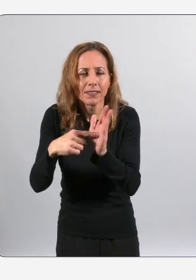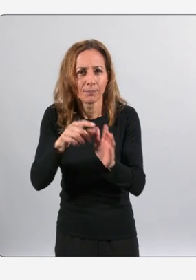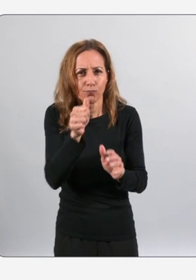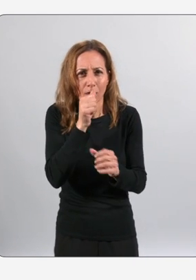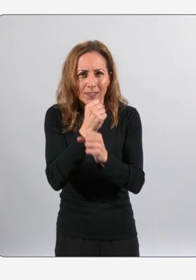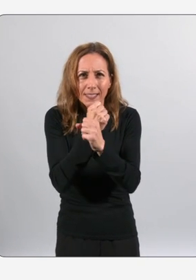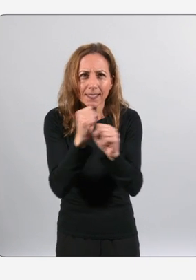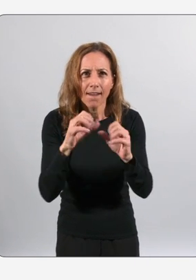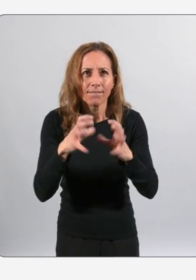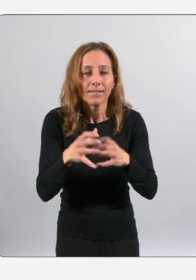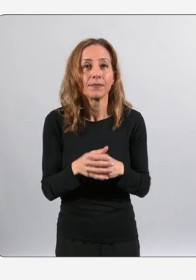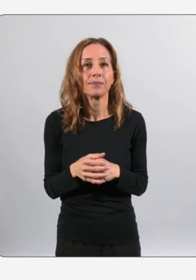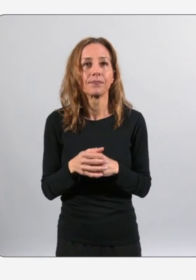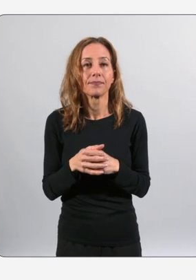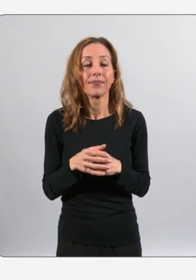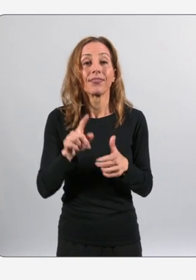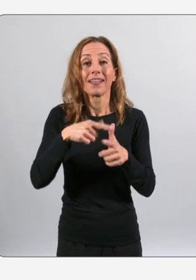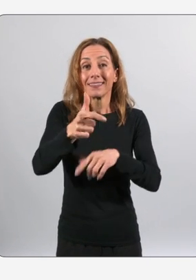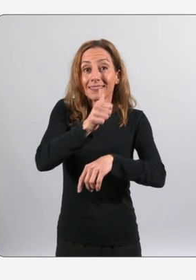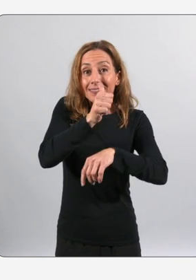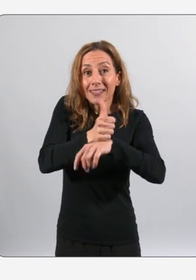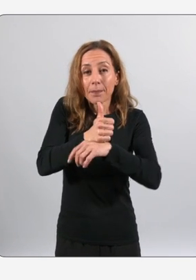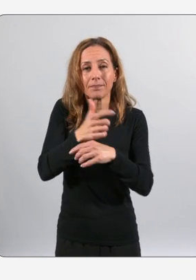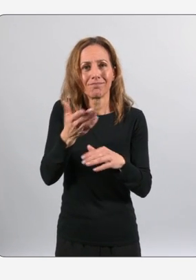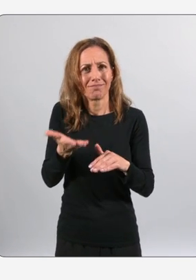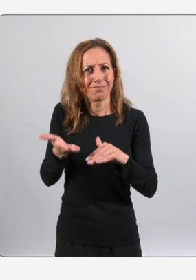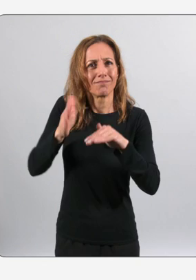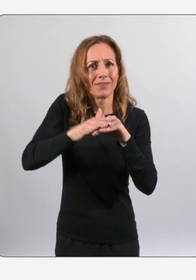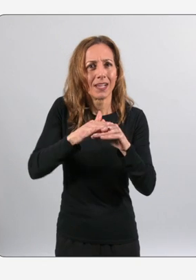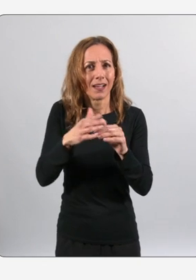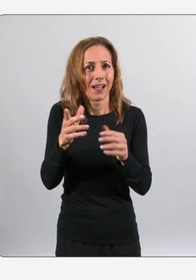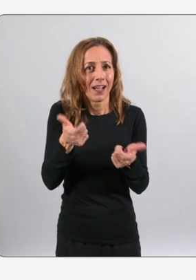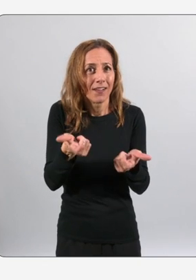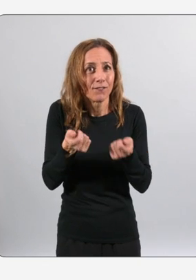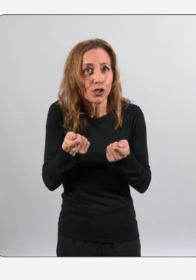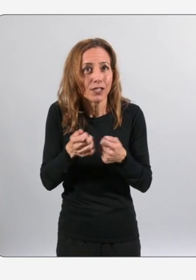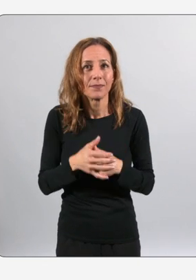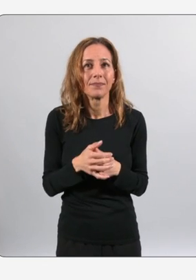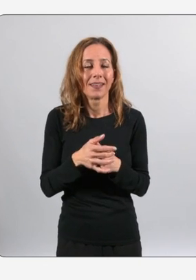Next, set up enhanced conversions. This allows us to have a more comprehensive